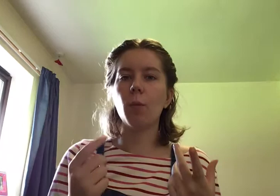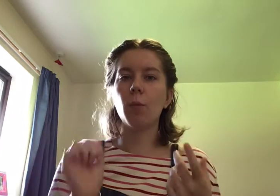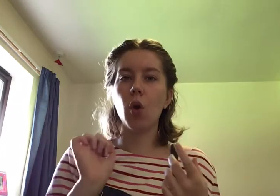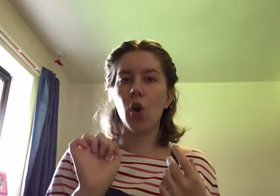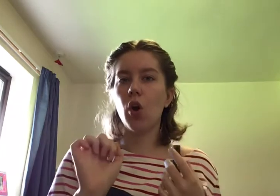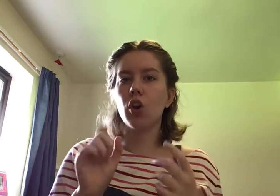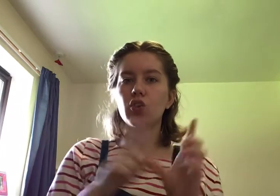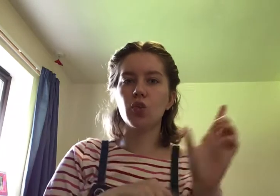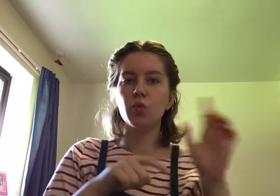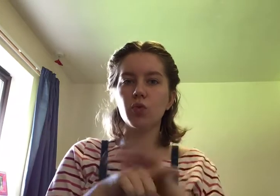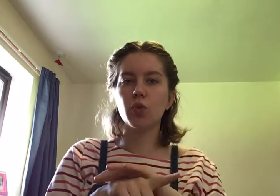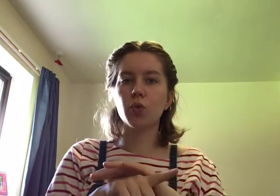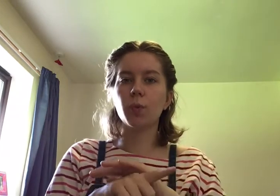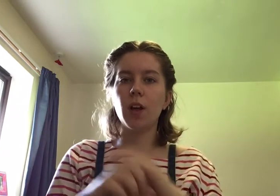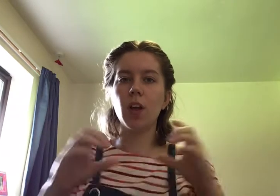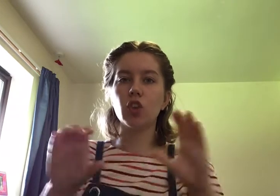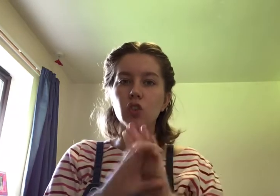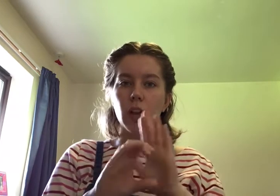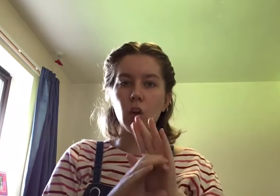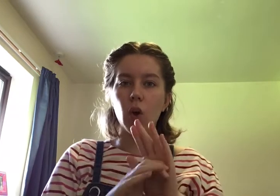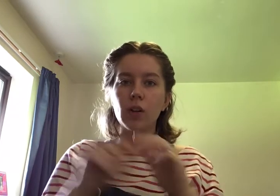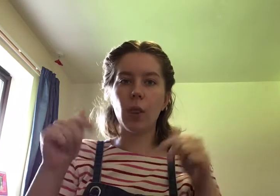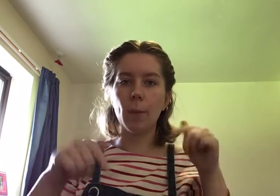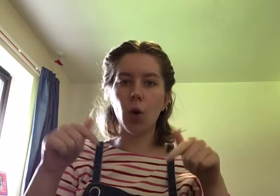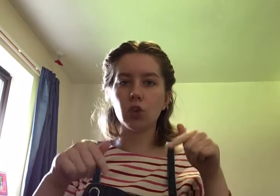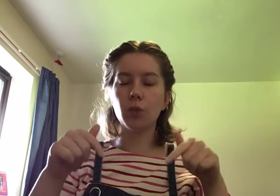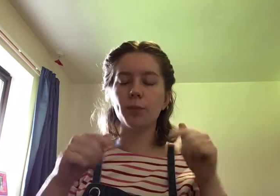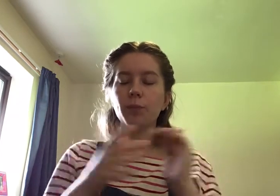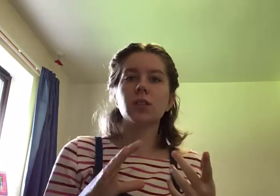Her youtube channel is at the bottom (description)